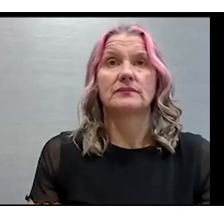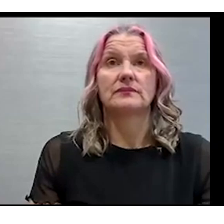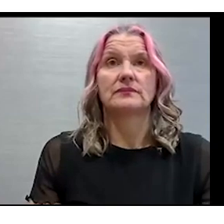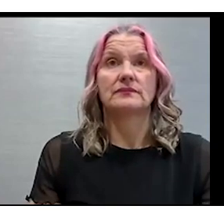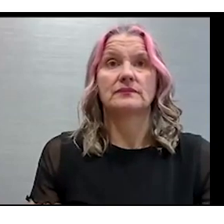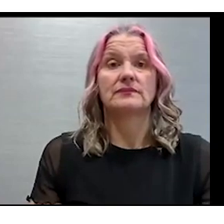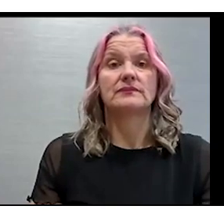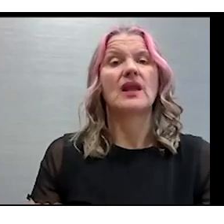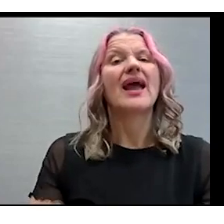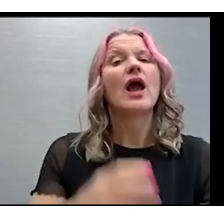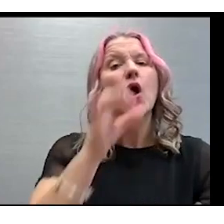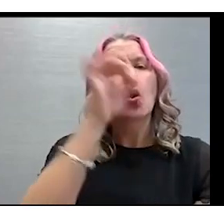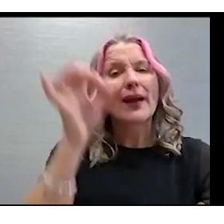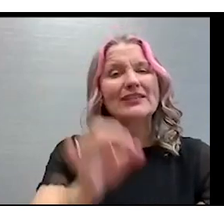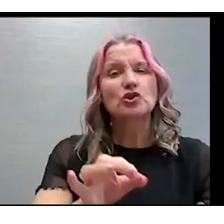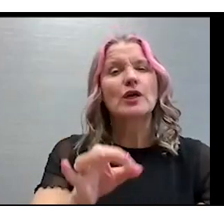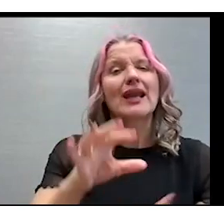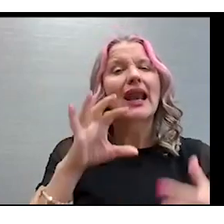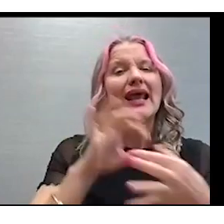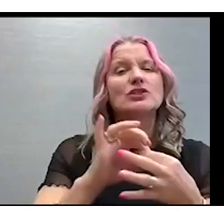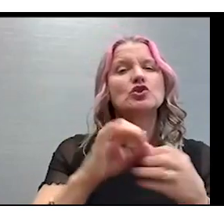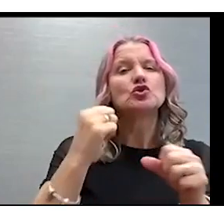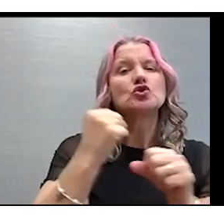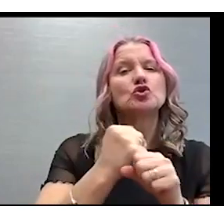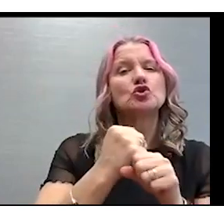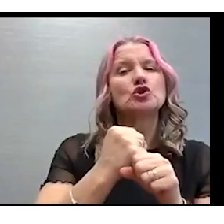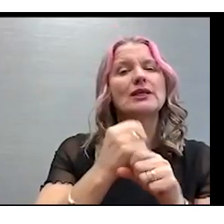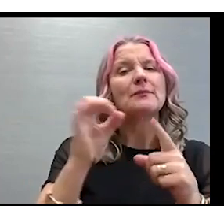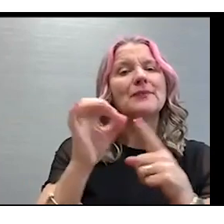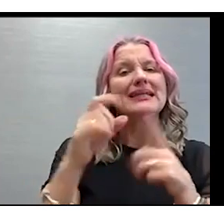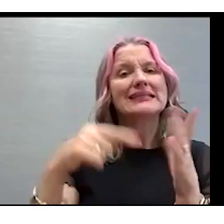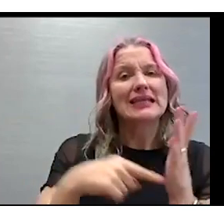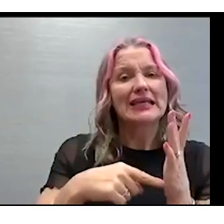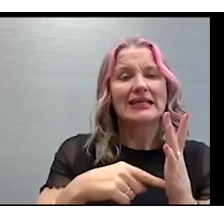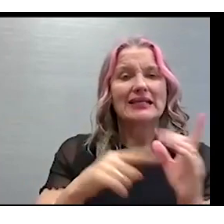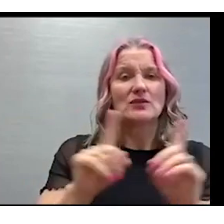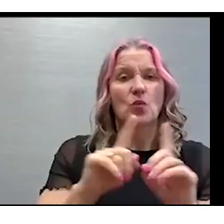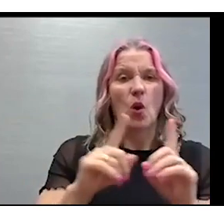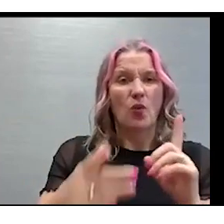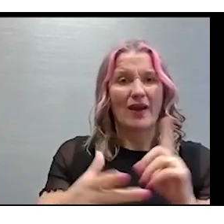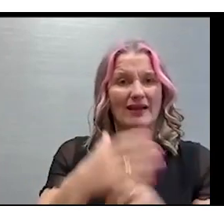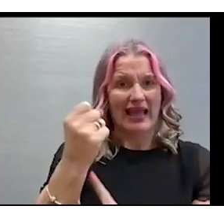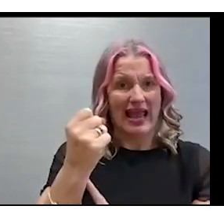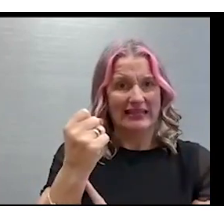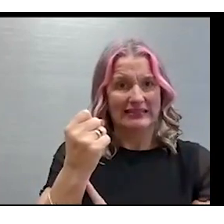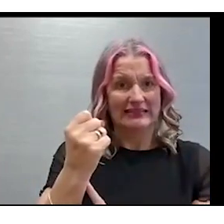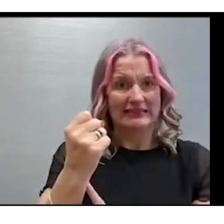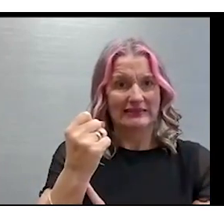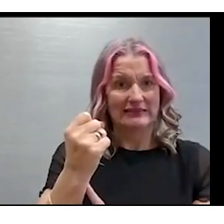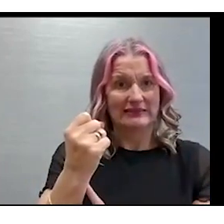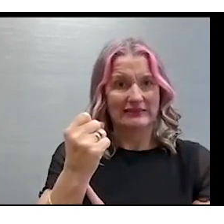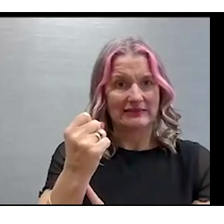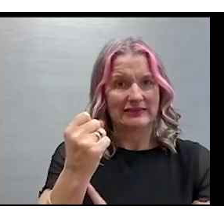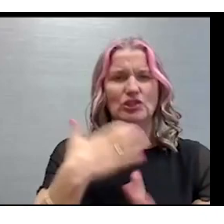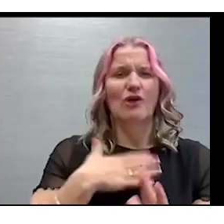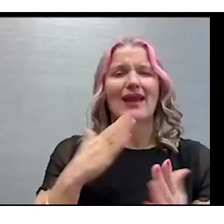So the question about GPTS and how what we get is, I'm paraphrasing, but basically,